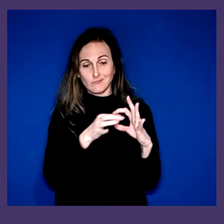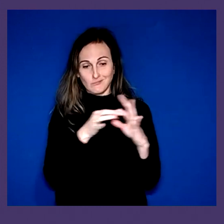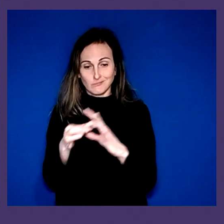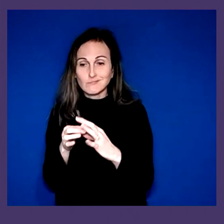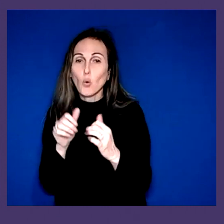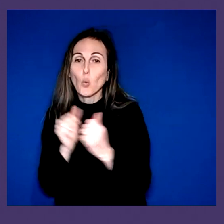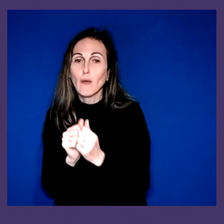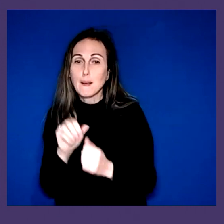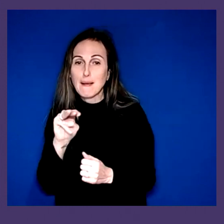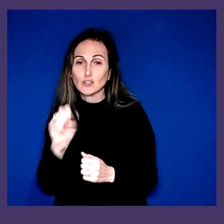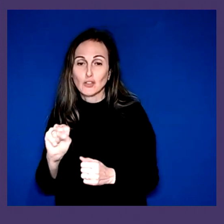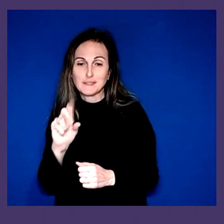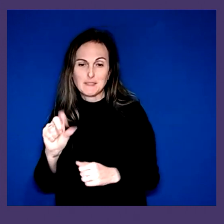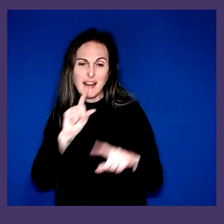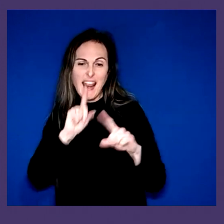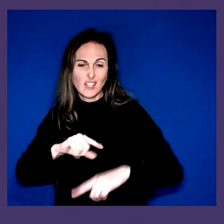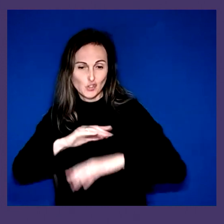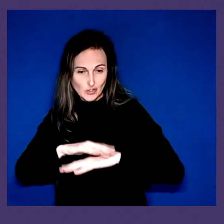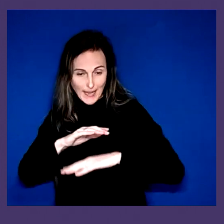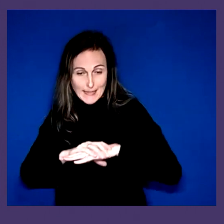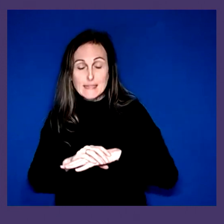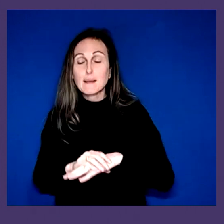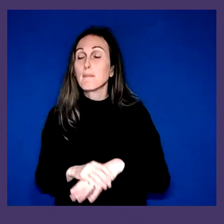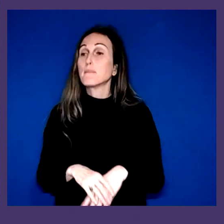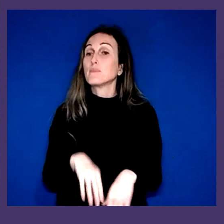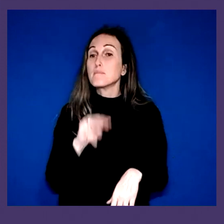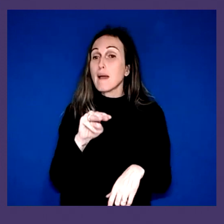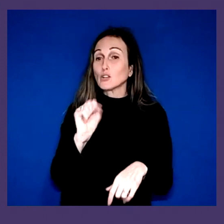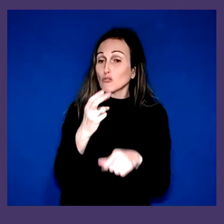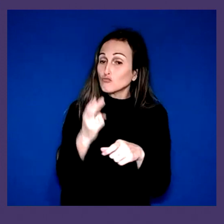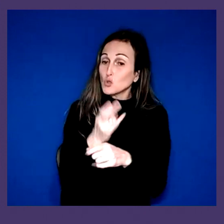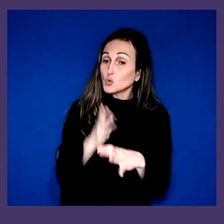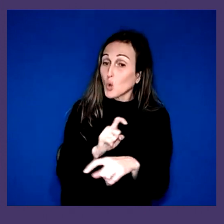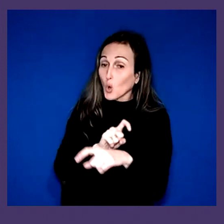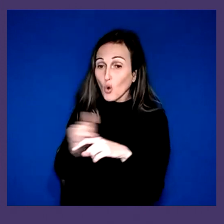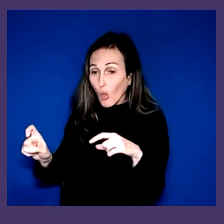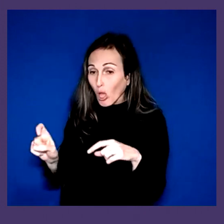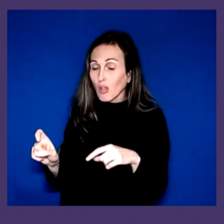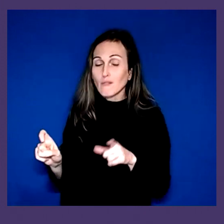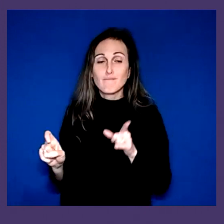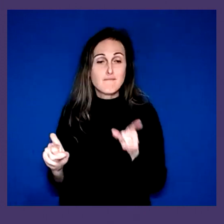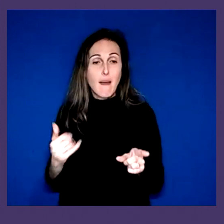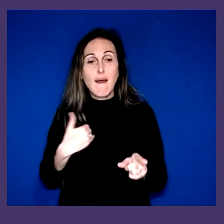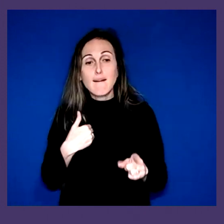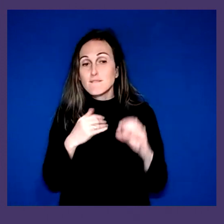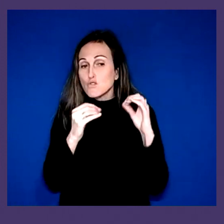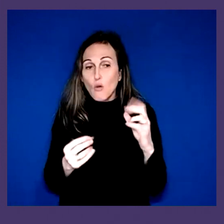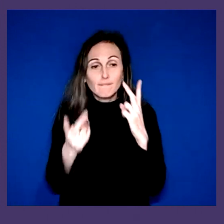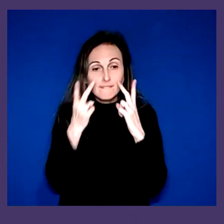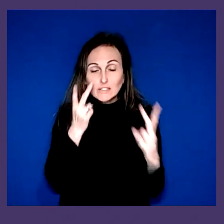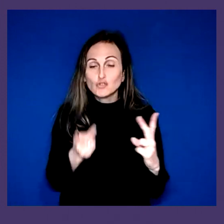and a Microsoft user calls and they have no vision and they're calling in on the phone.